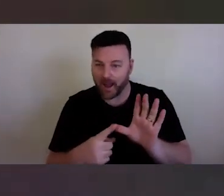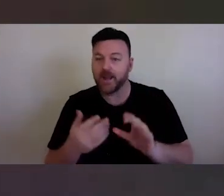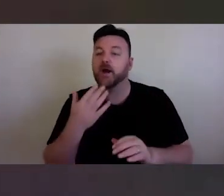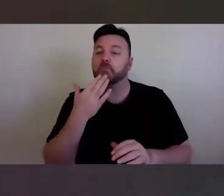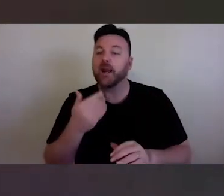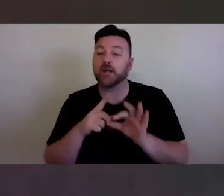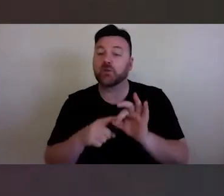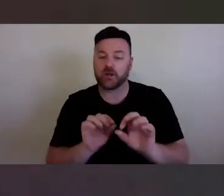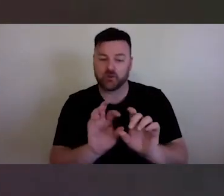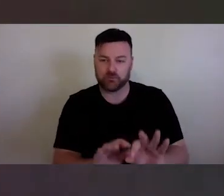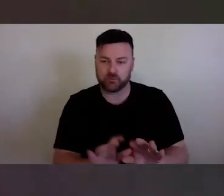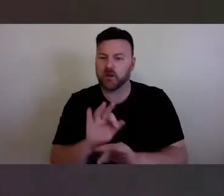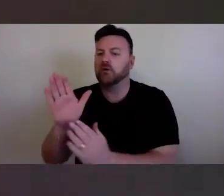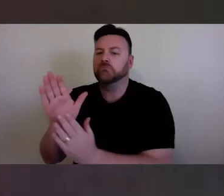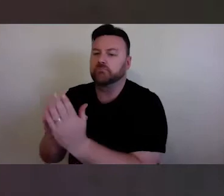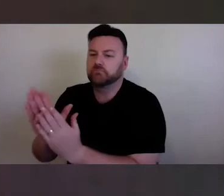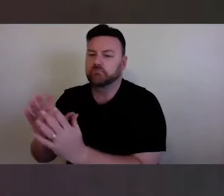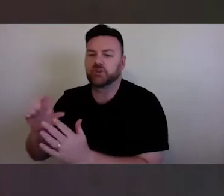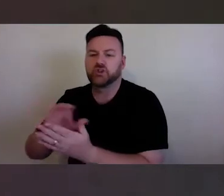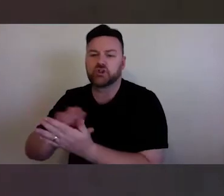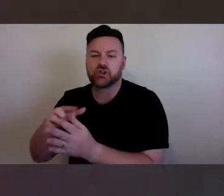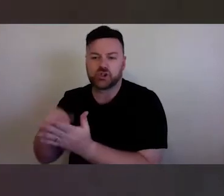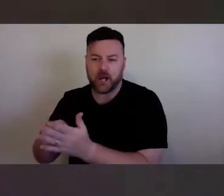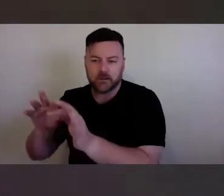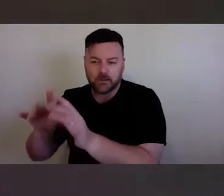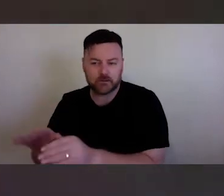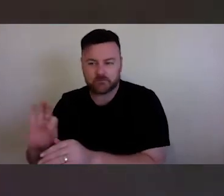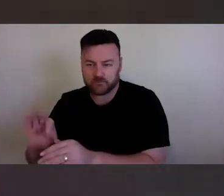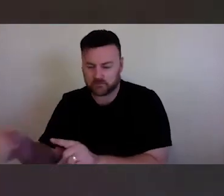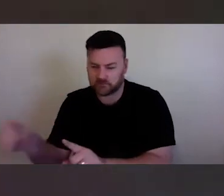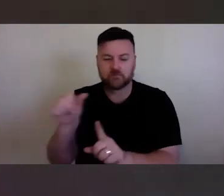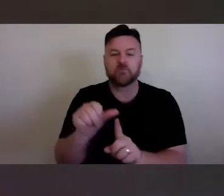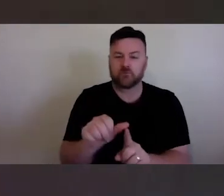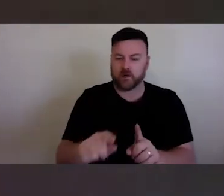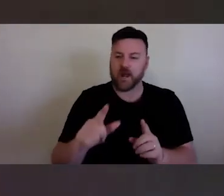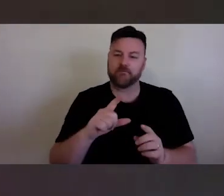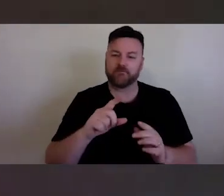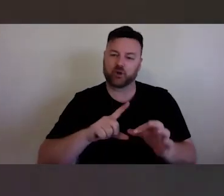not in the comments so we don't miss or lose your question. Also if you